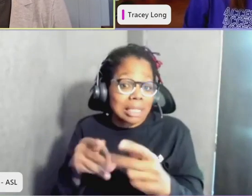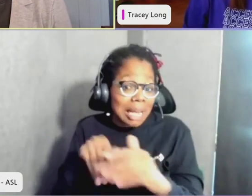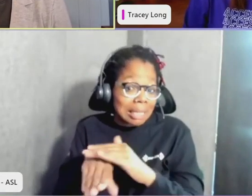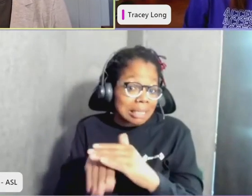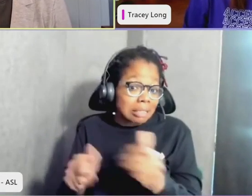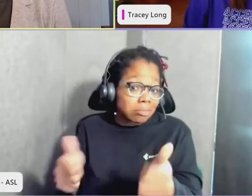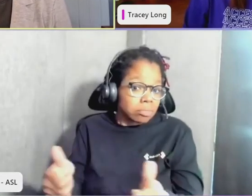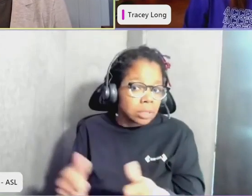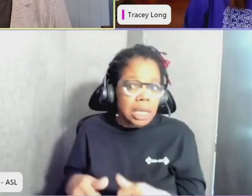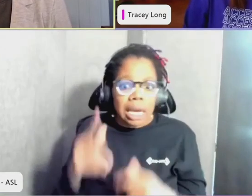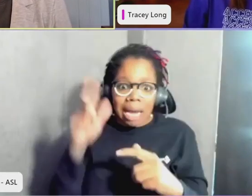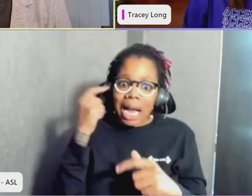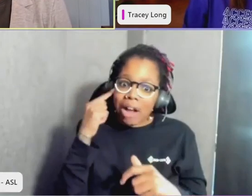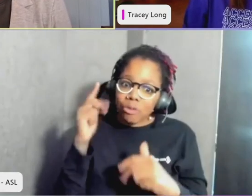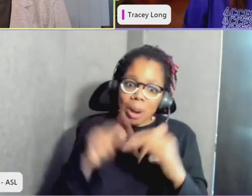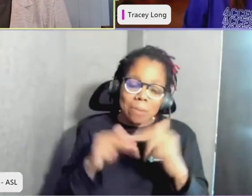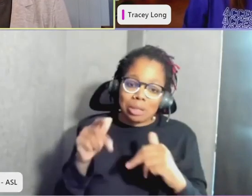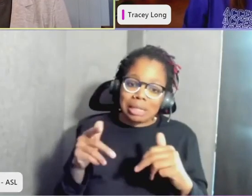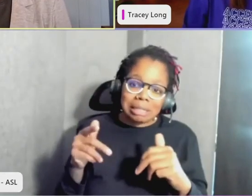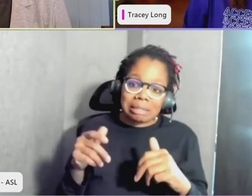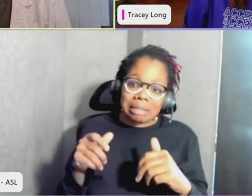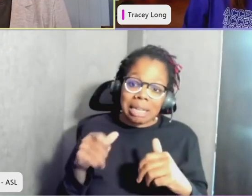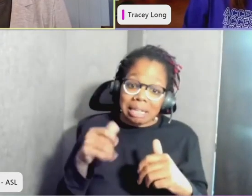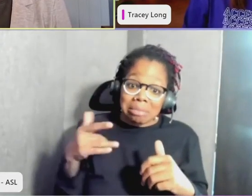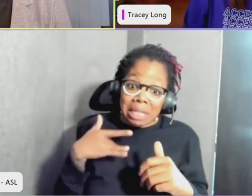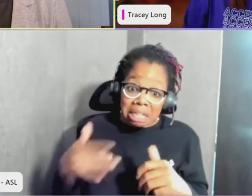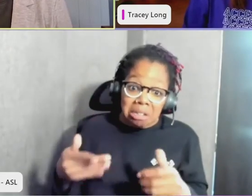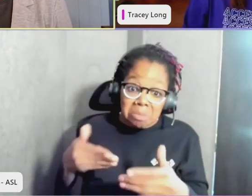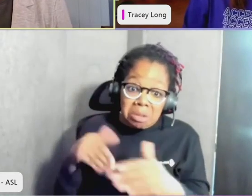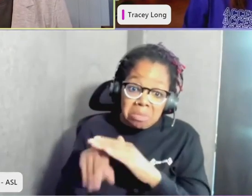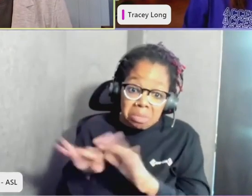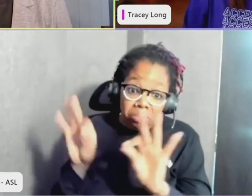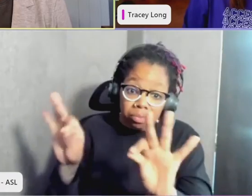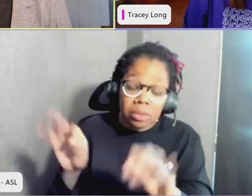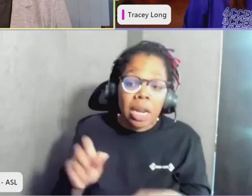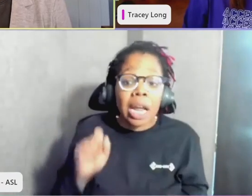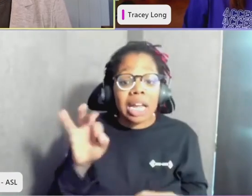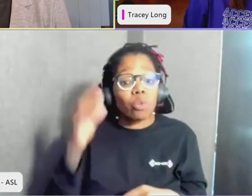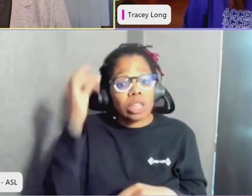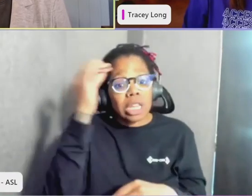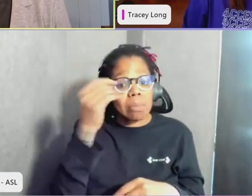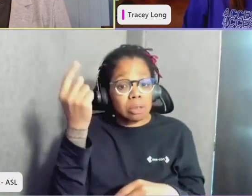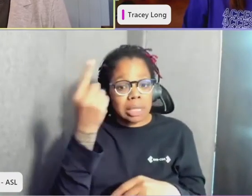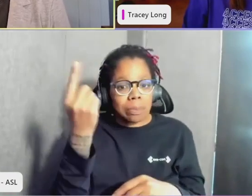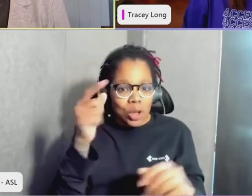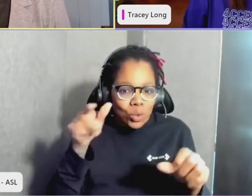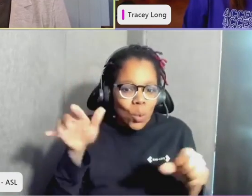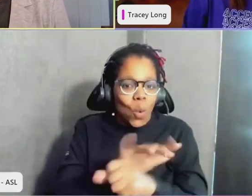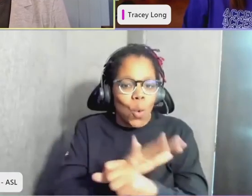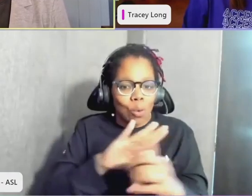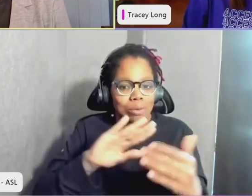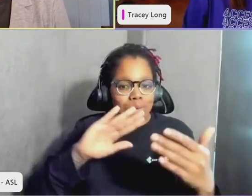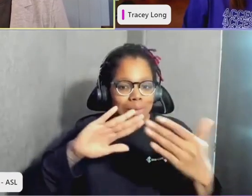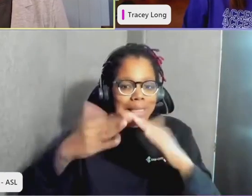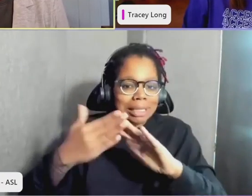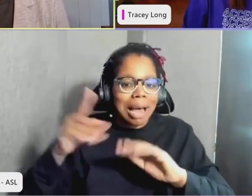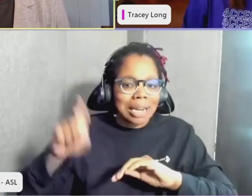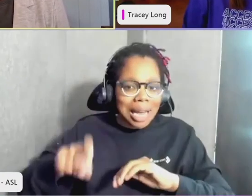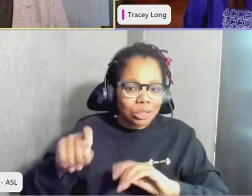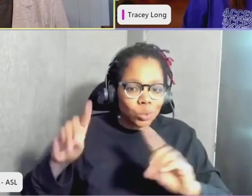and to be part of that people are registered to vote, making sure they're polling places that are accessible because government